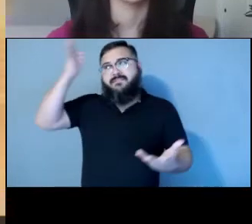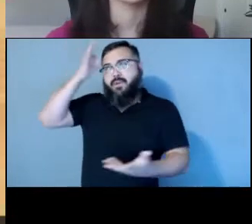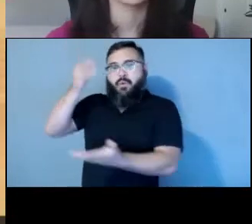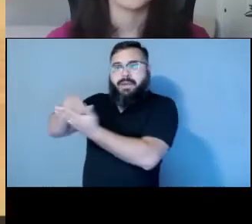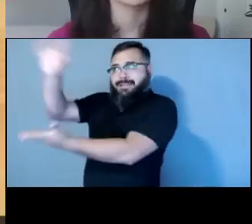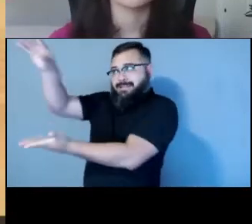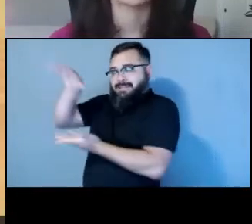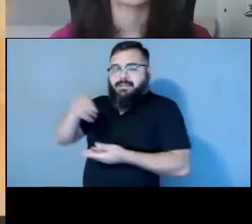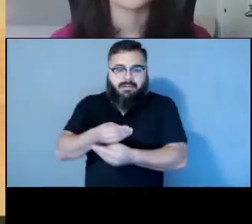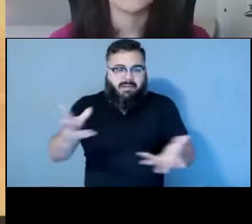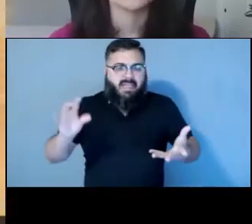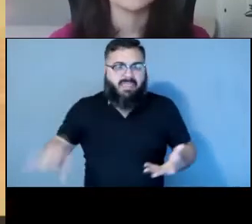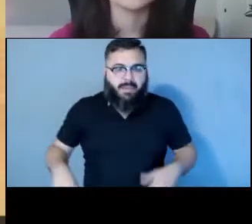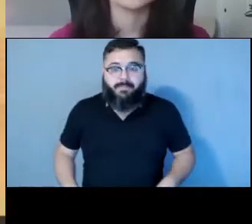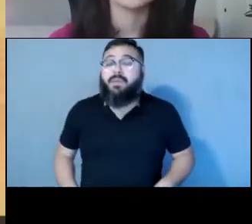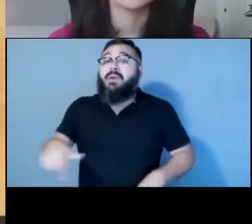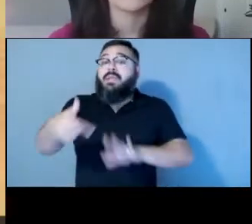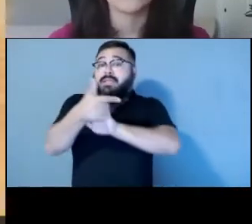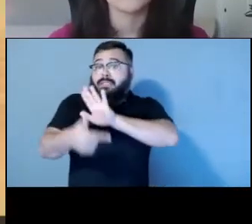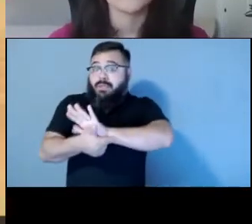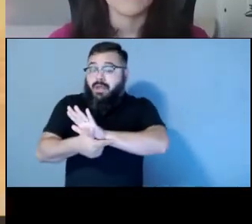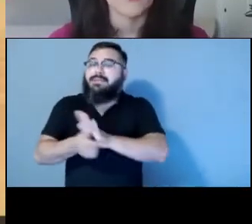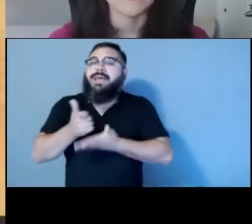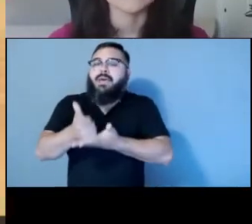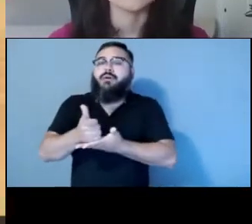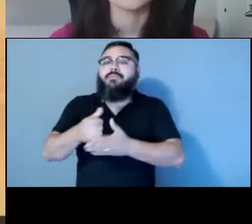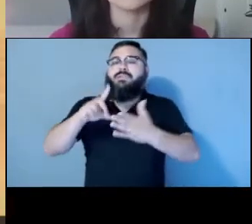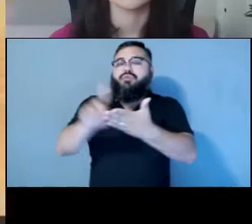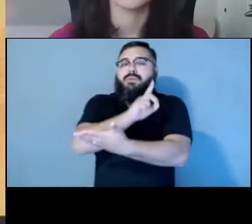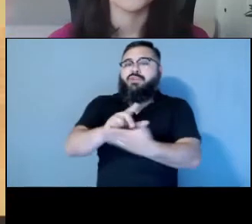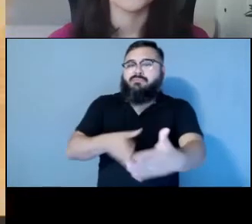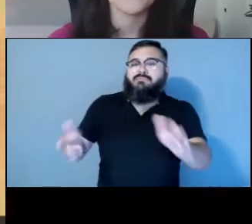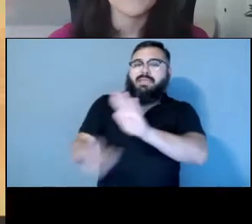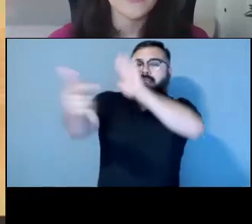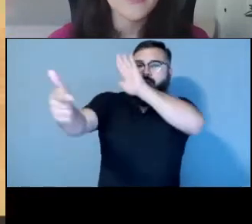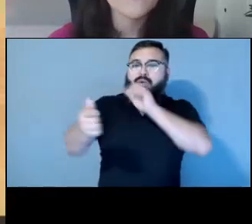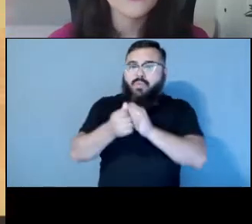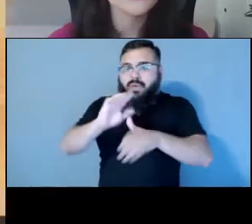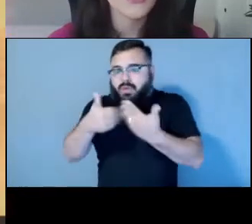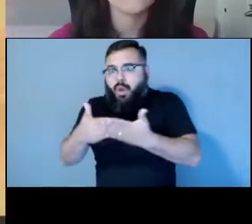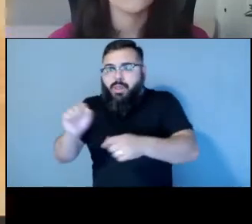These laws make discrimination illegal in all employment practices. So this includes when you're applying for a job,